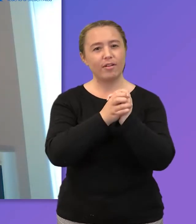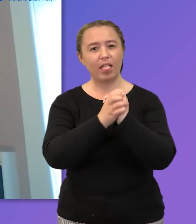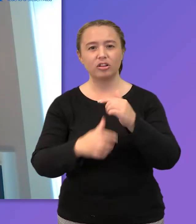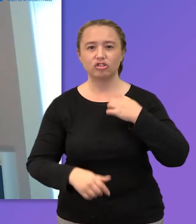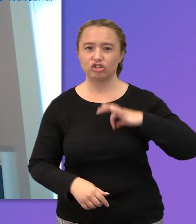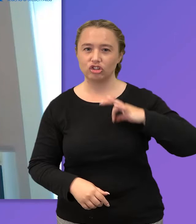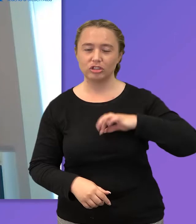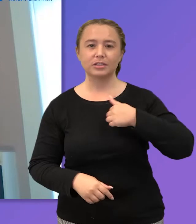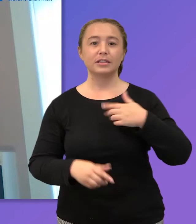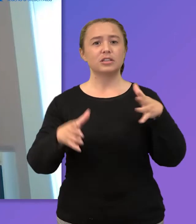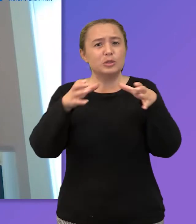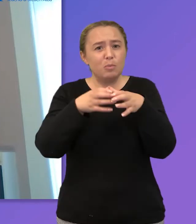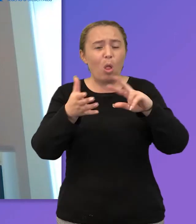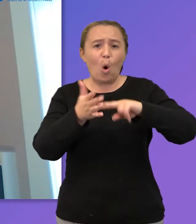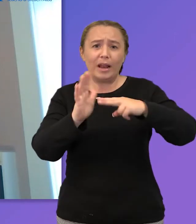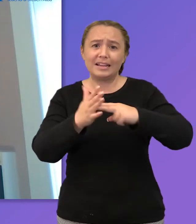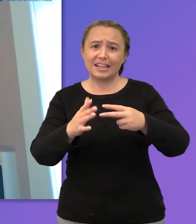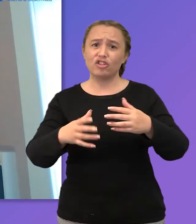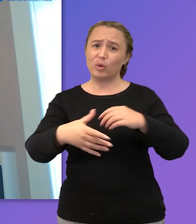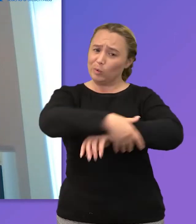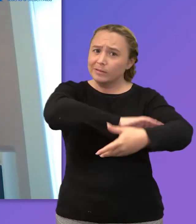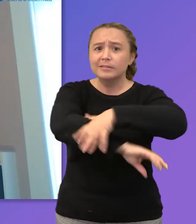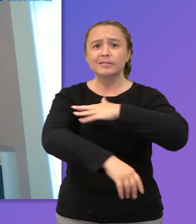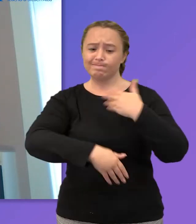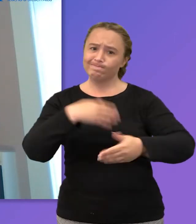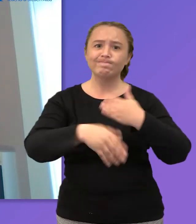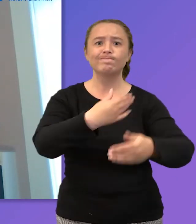privilege. This is a small organisation that punches above its weight. We have, in our